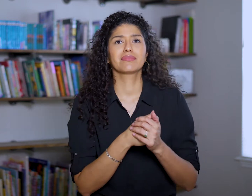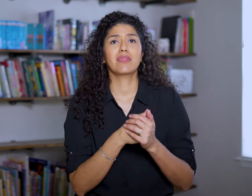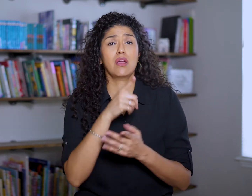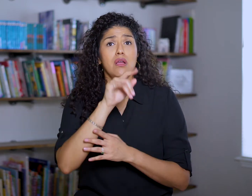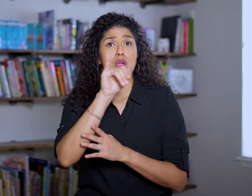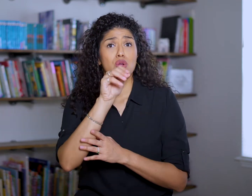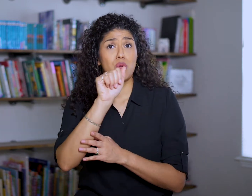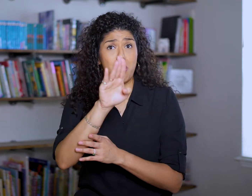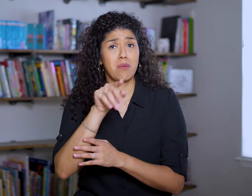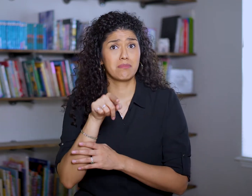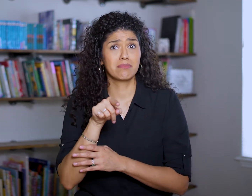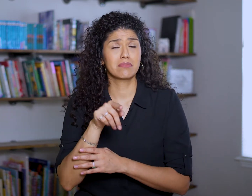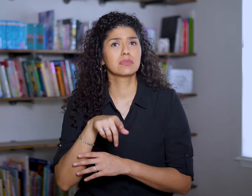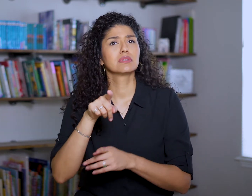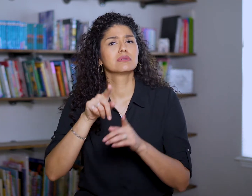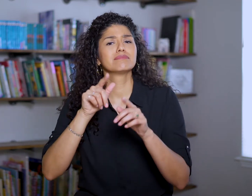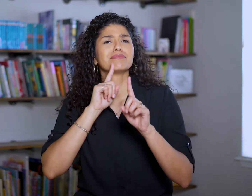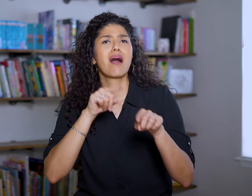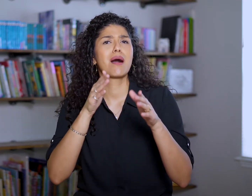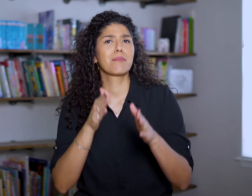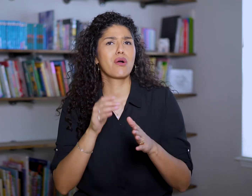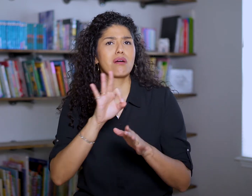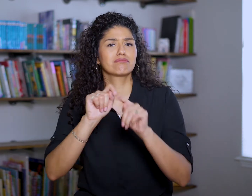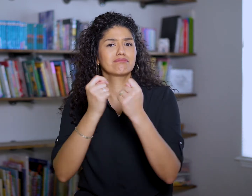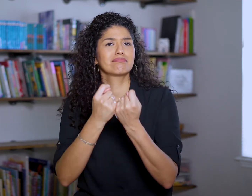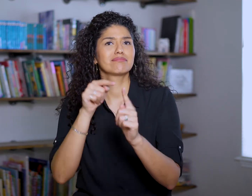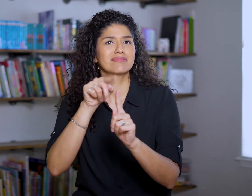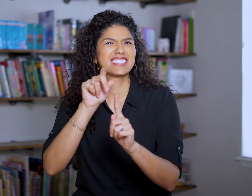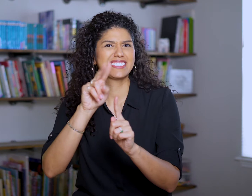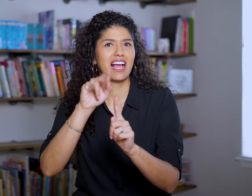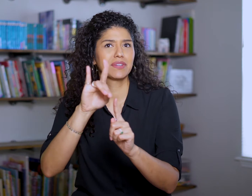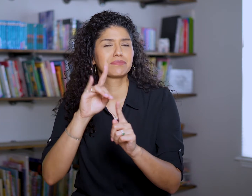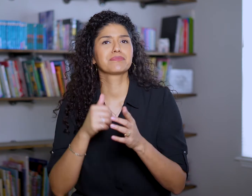and Joab is the commander of Team David.